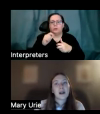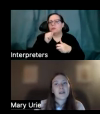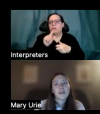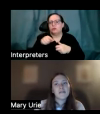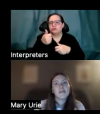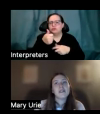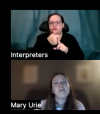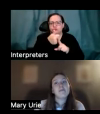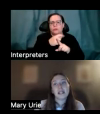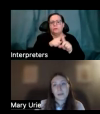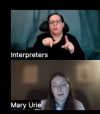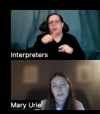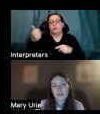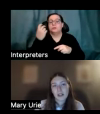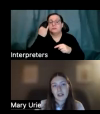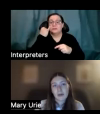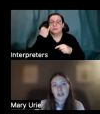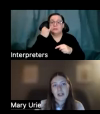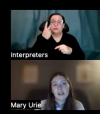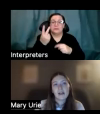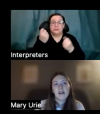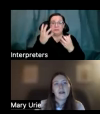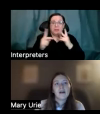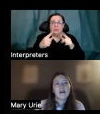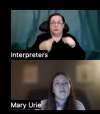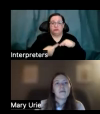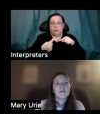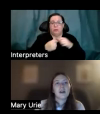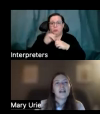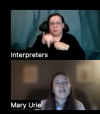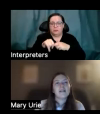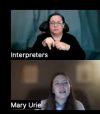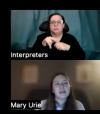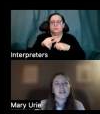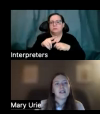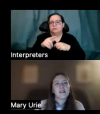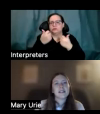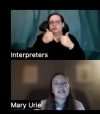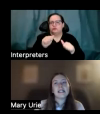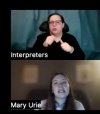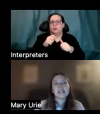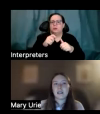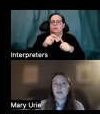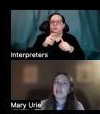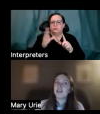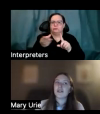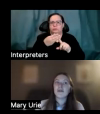others if you see many people are struggling with this, I'm trying to make the legislators see that this is a big issue